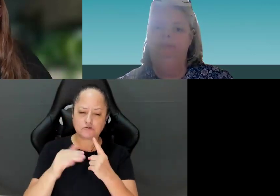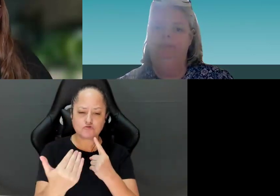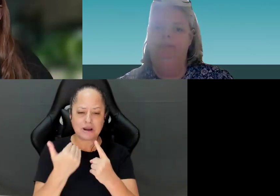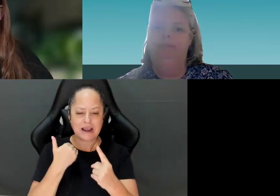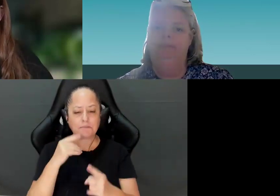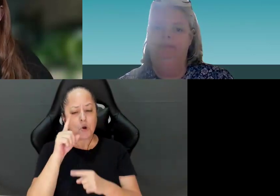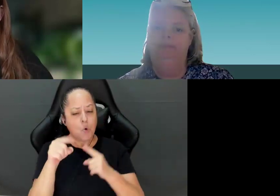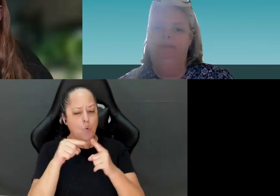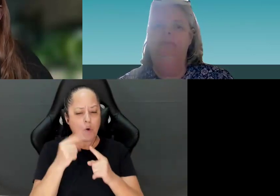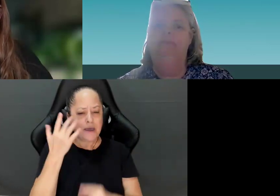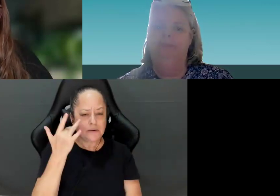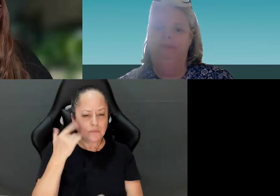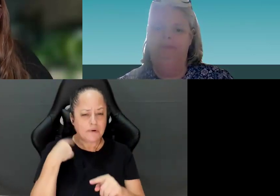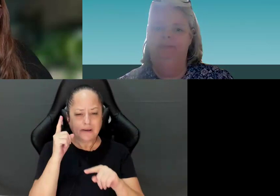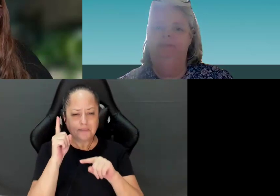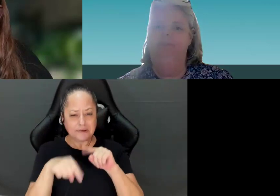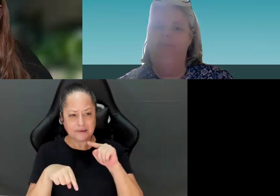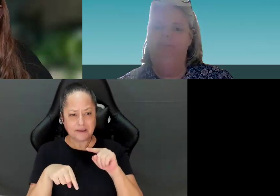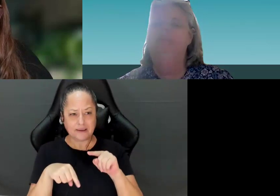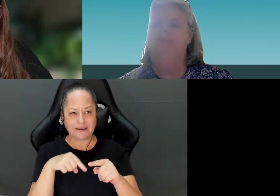we can't make certain investments.